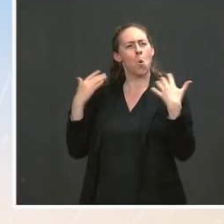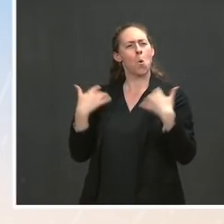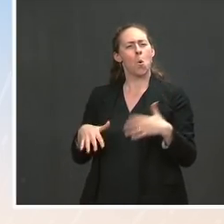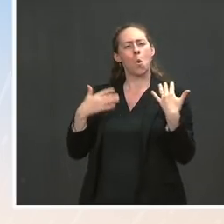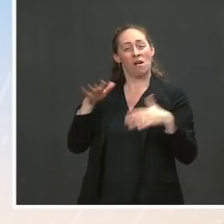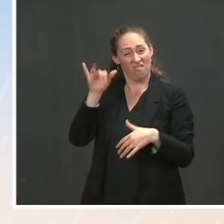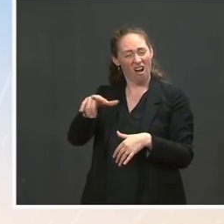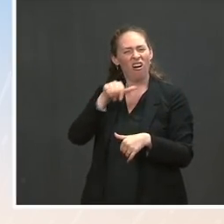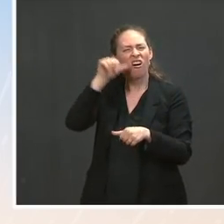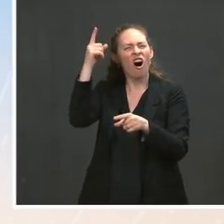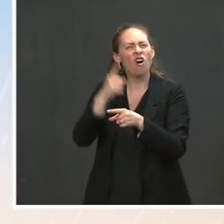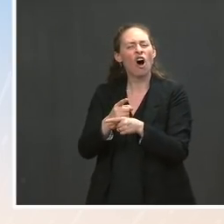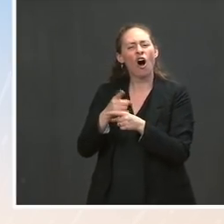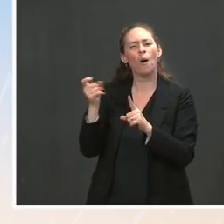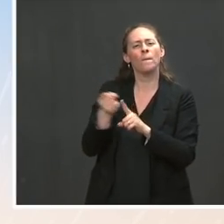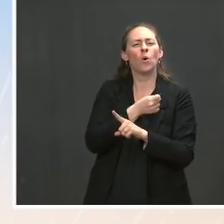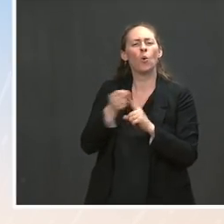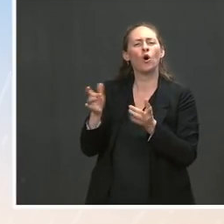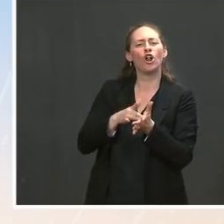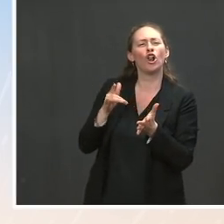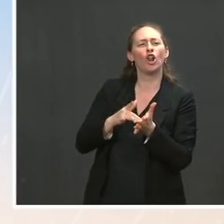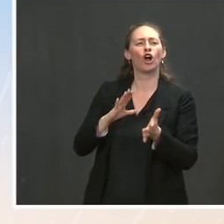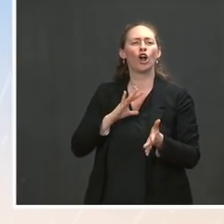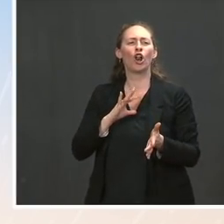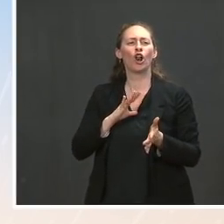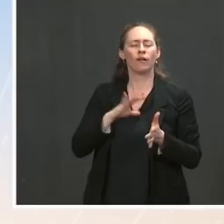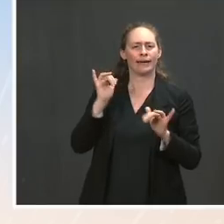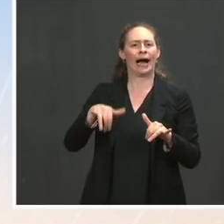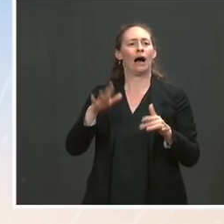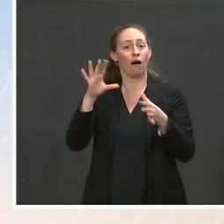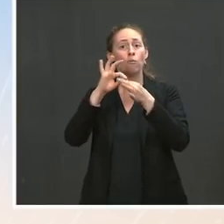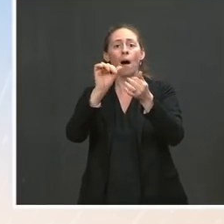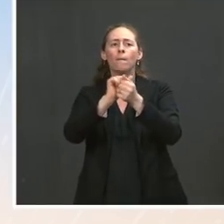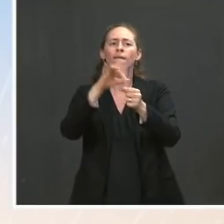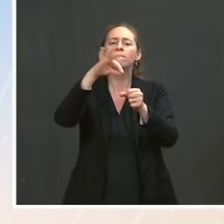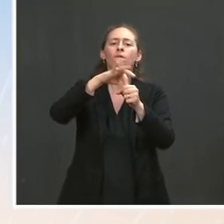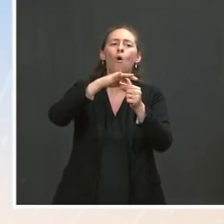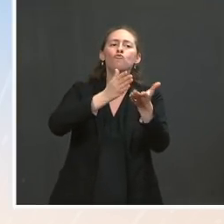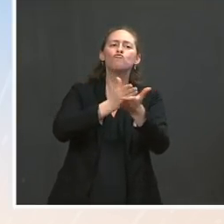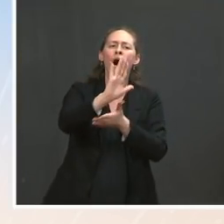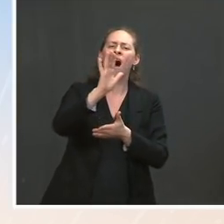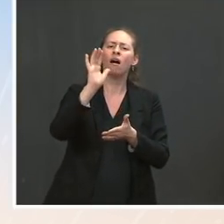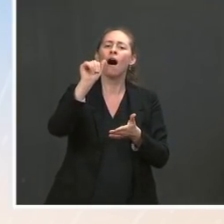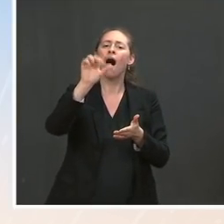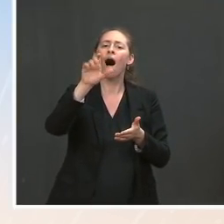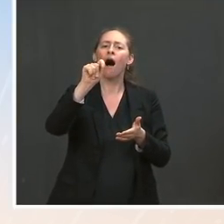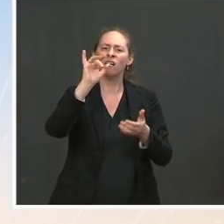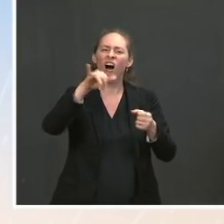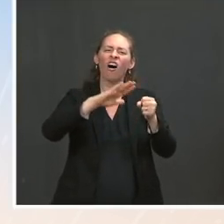where it is oppressing, it is allowing for systematic racism in the country.